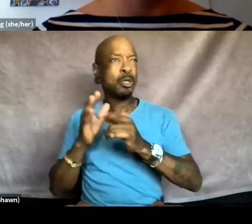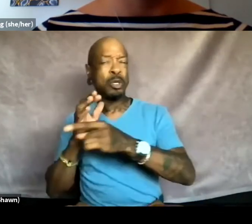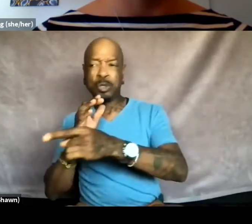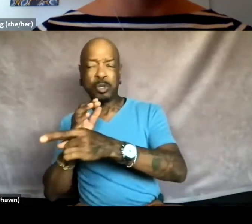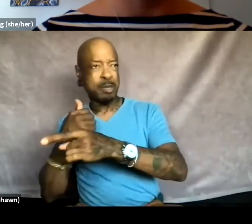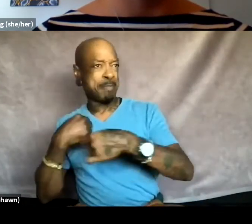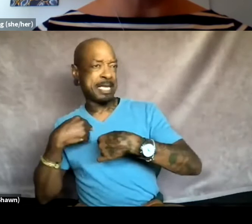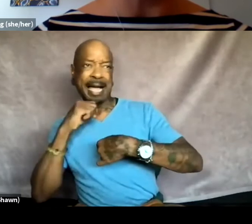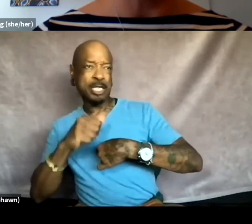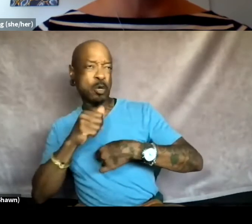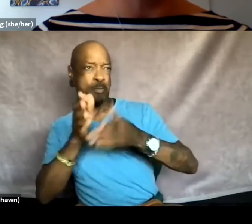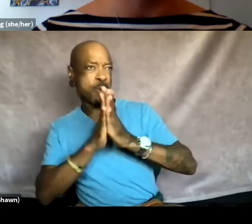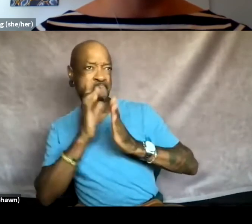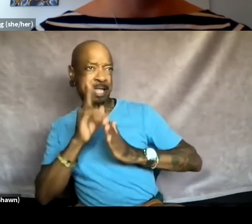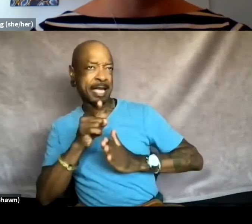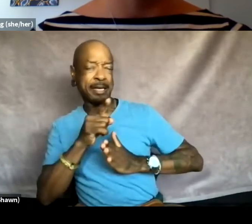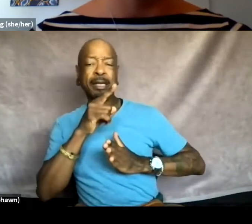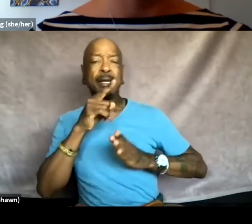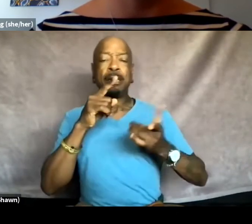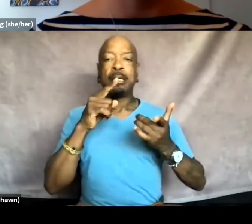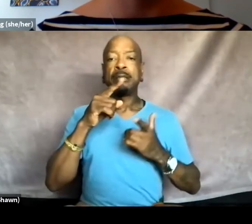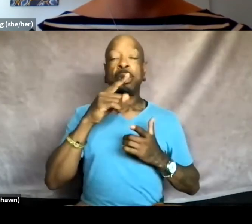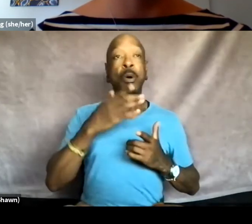what you should want so my hope, particularly for kids in.